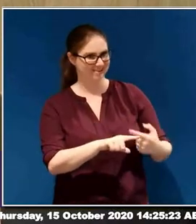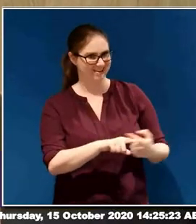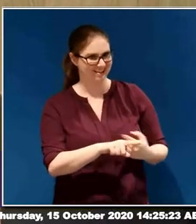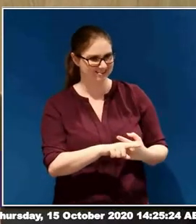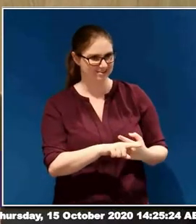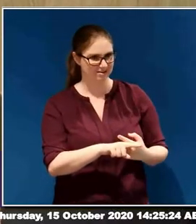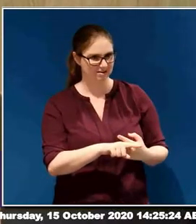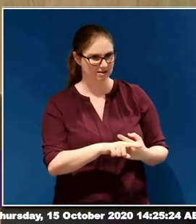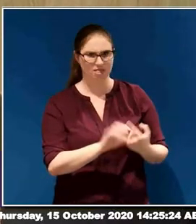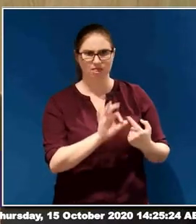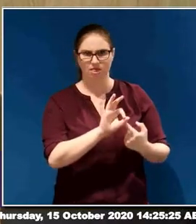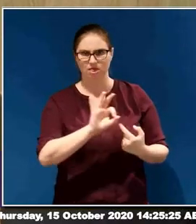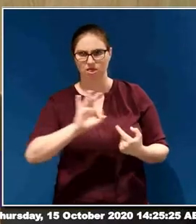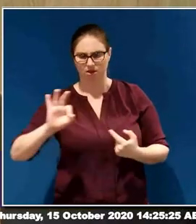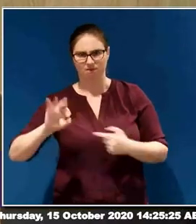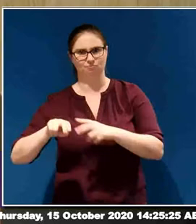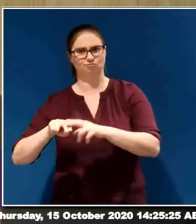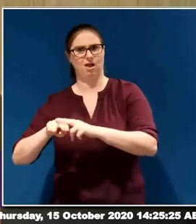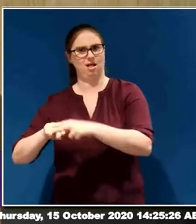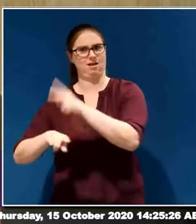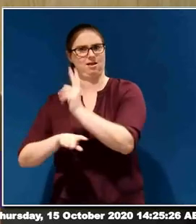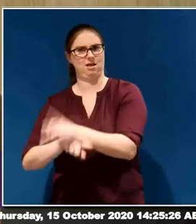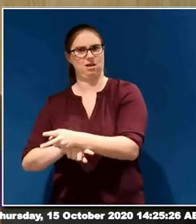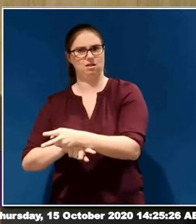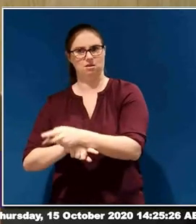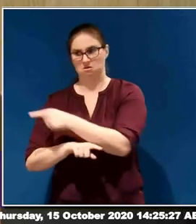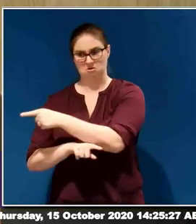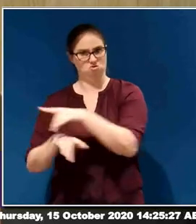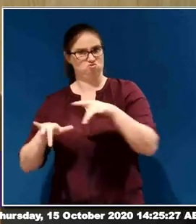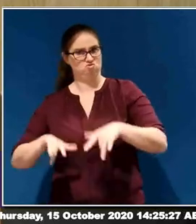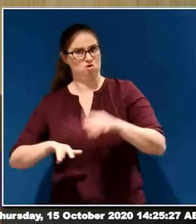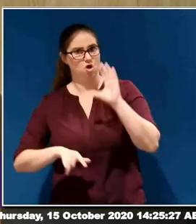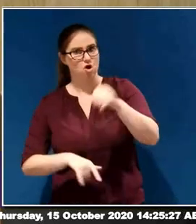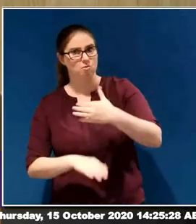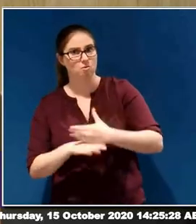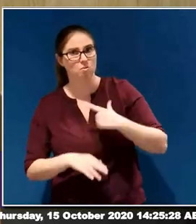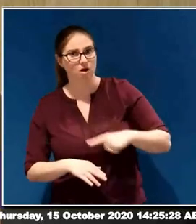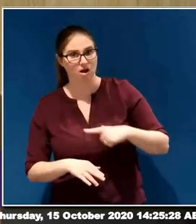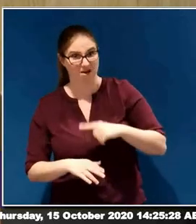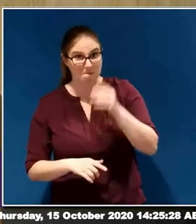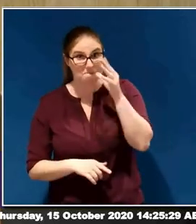there was homework. So that makes it even harder for them, because they're behind already even if